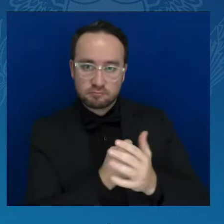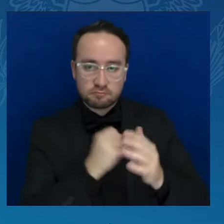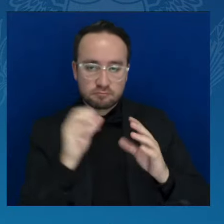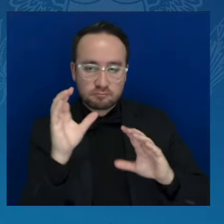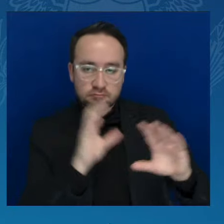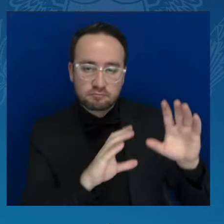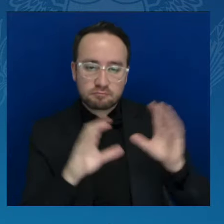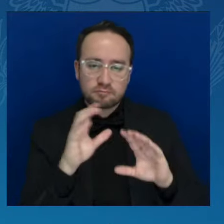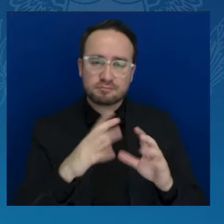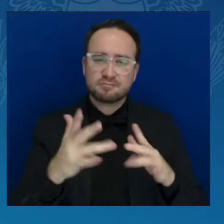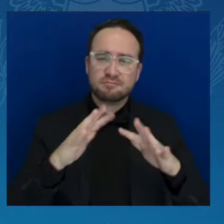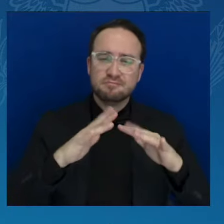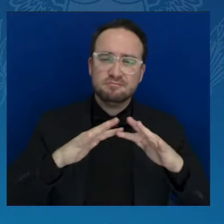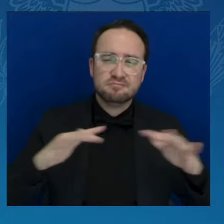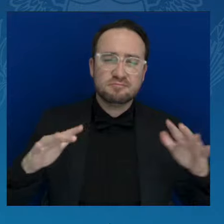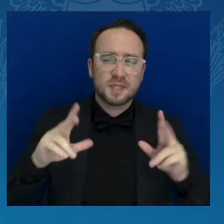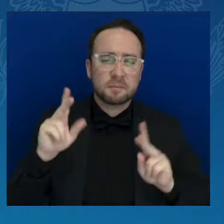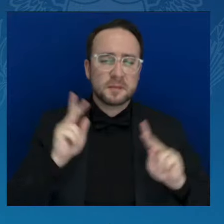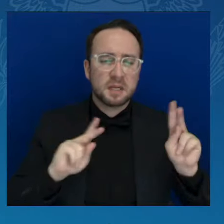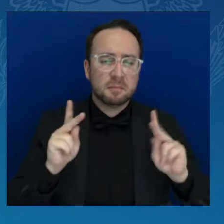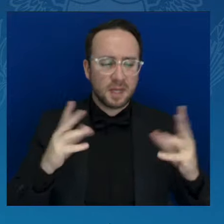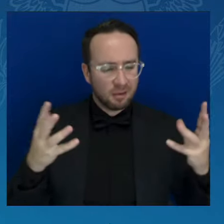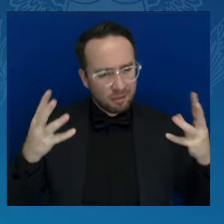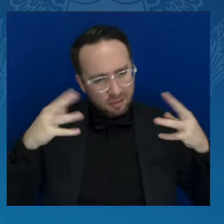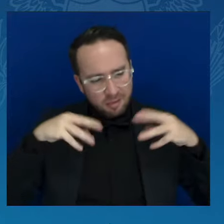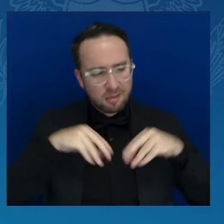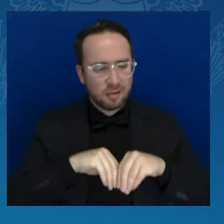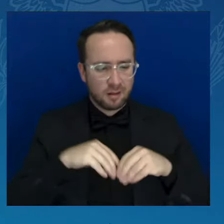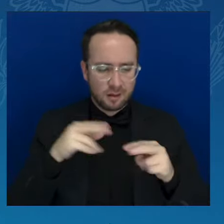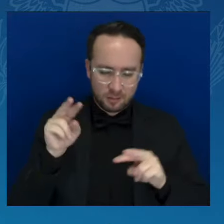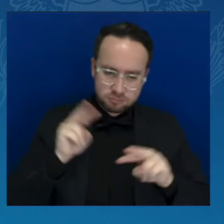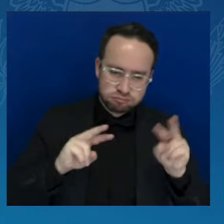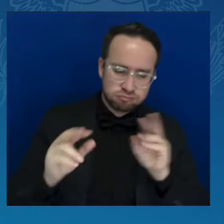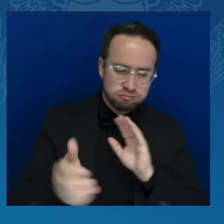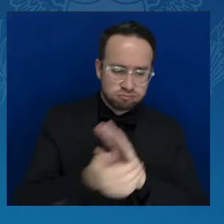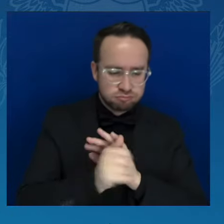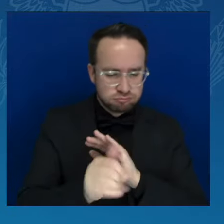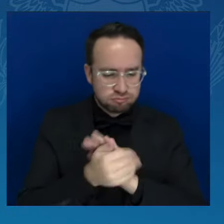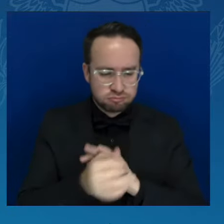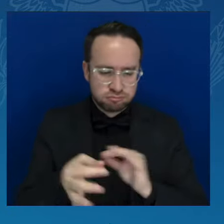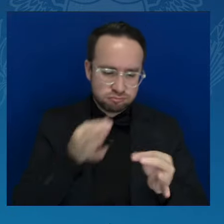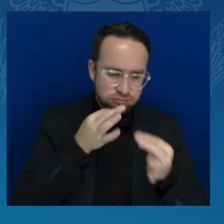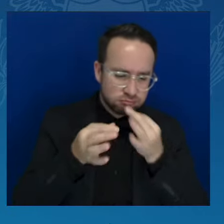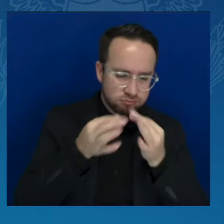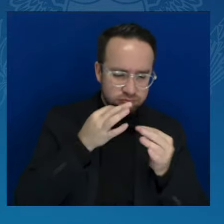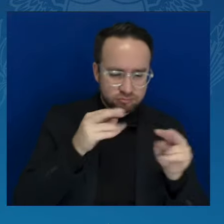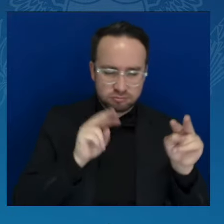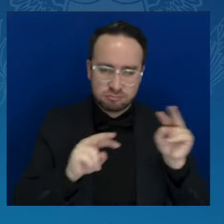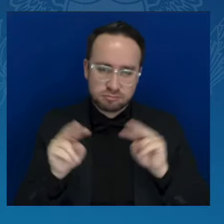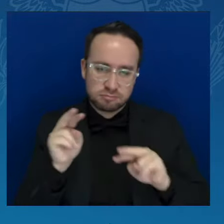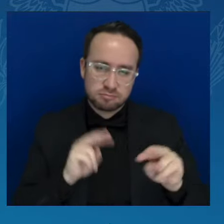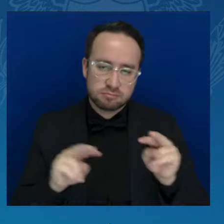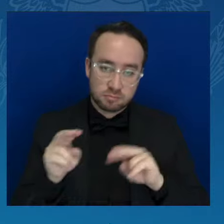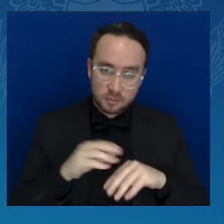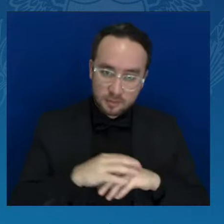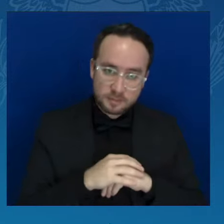So for the State Department, I can tell you we look forward to continued close collaboration with this counsel, our partners abroad,